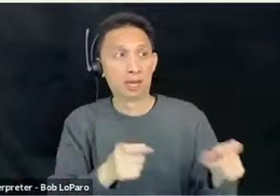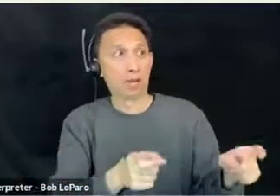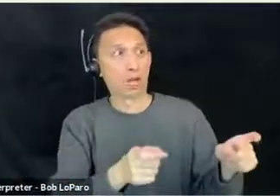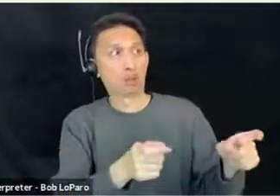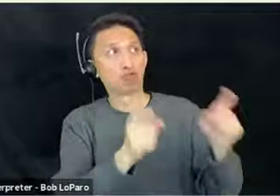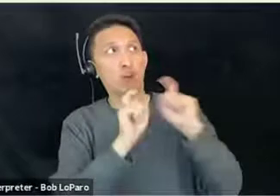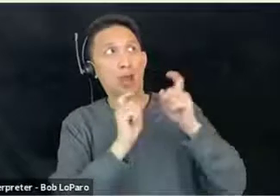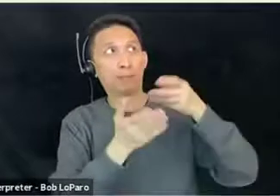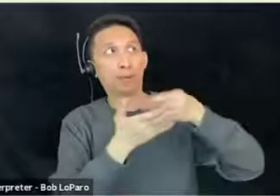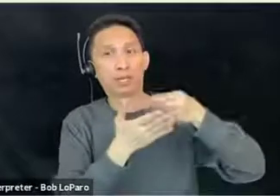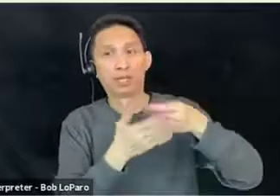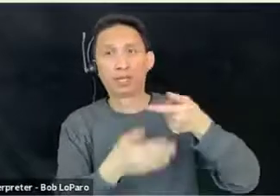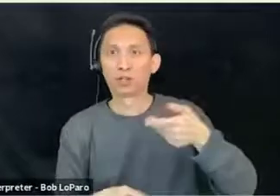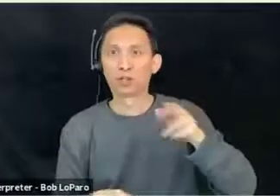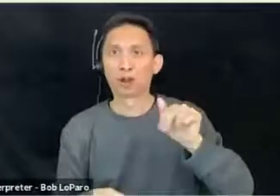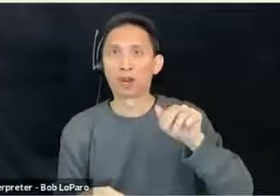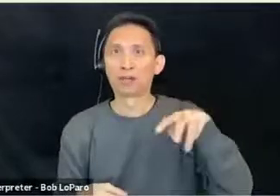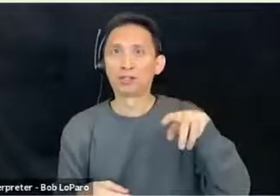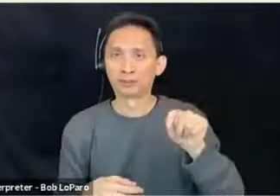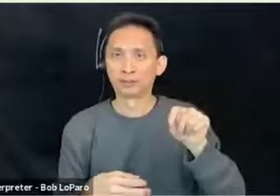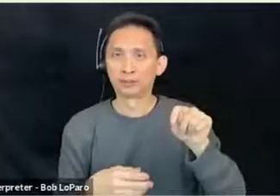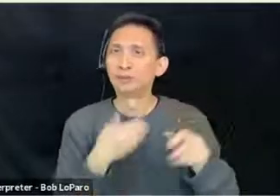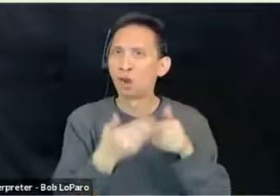where we have along with our partners